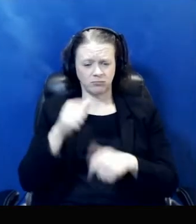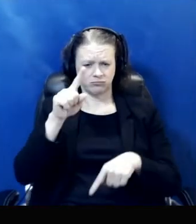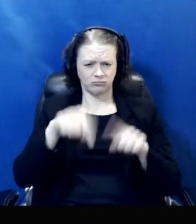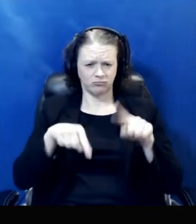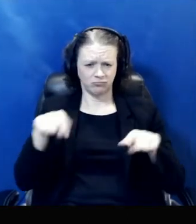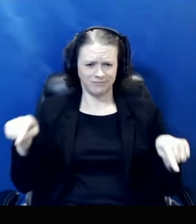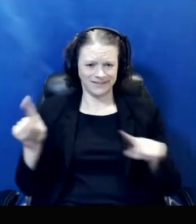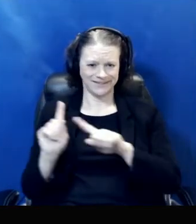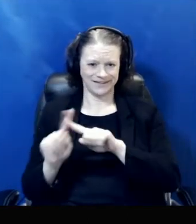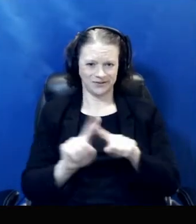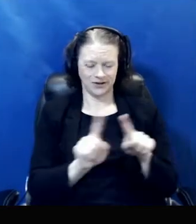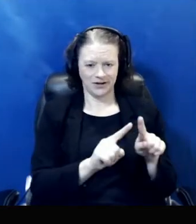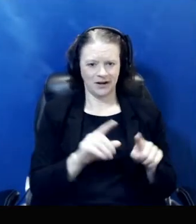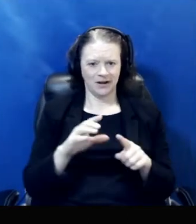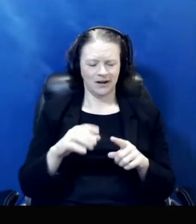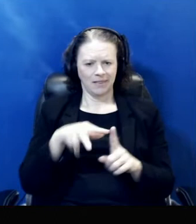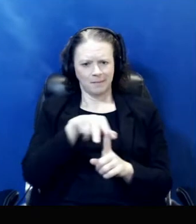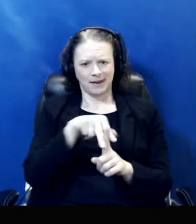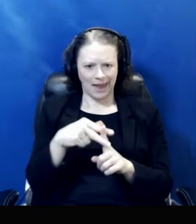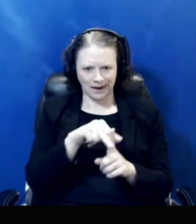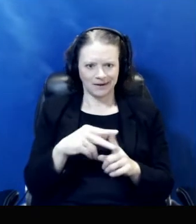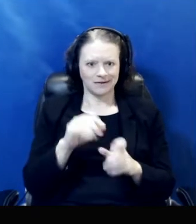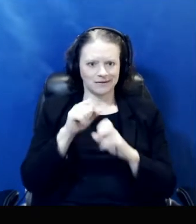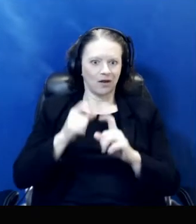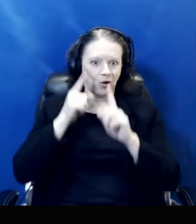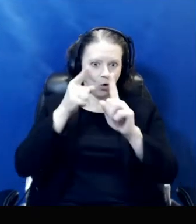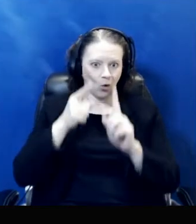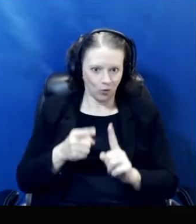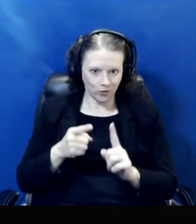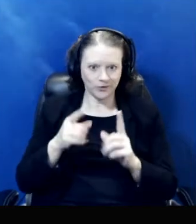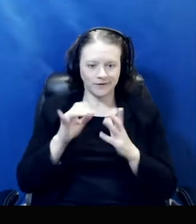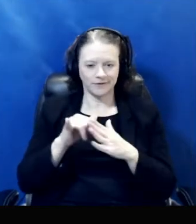goals, and interfaces can widely differ from one game to another.